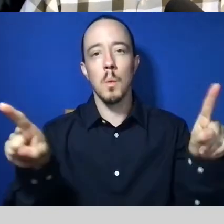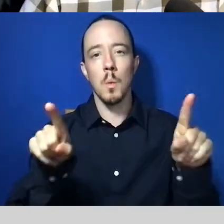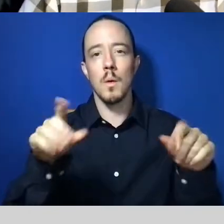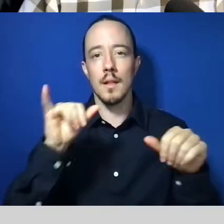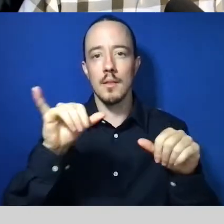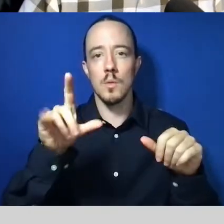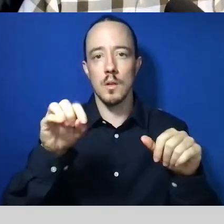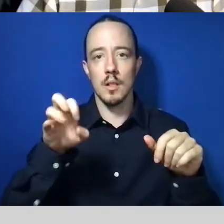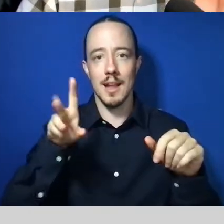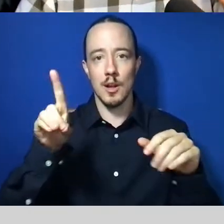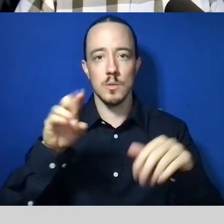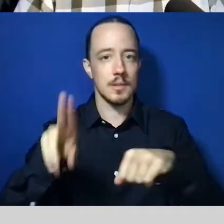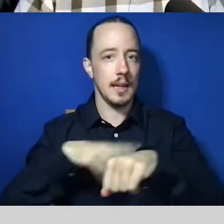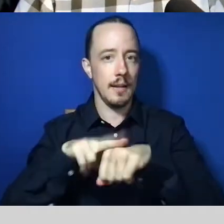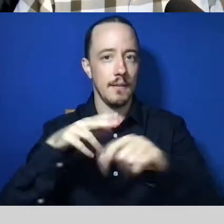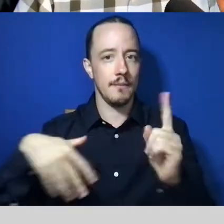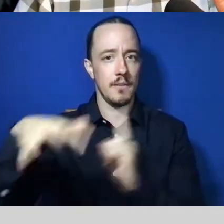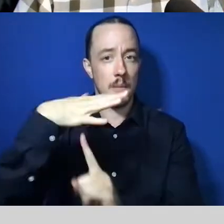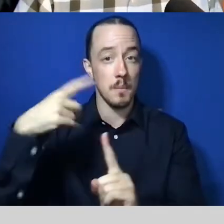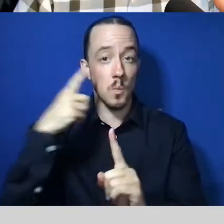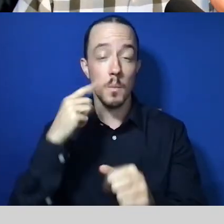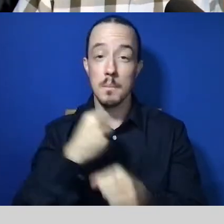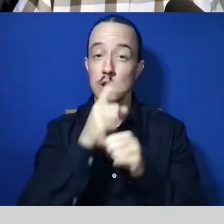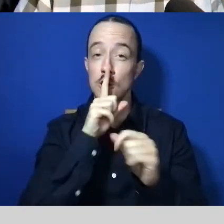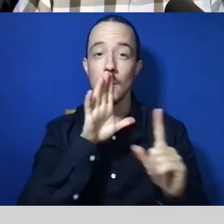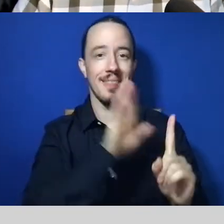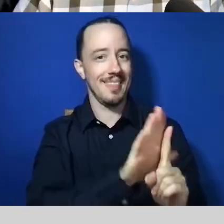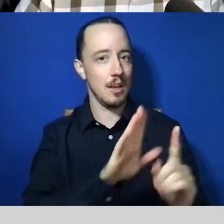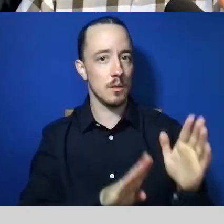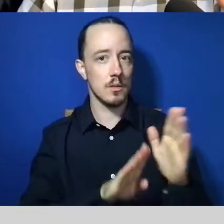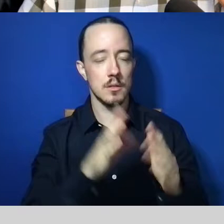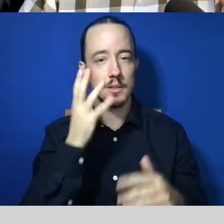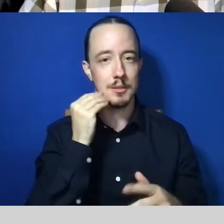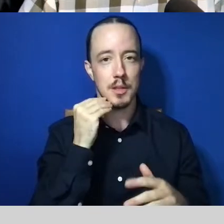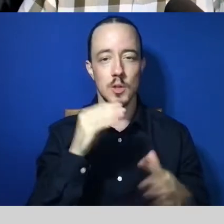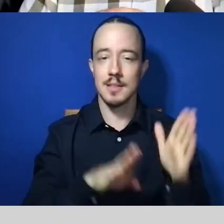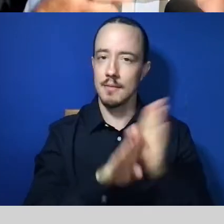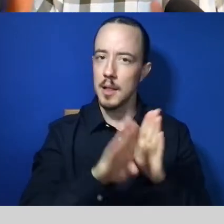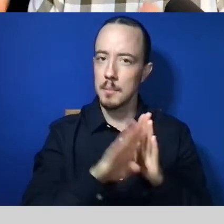We want to make sure that their experience developing locally is as close as possible